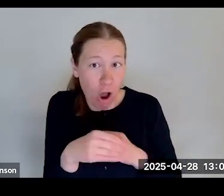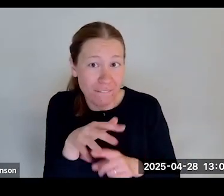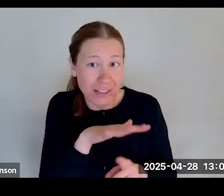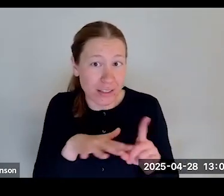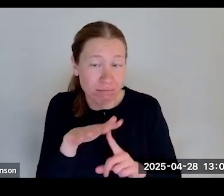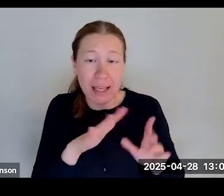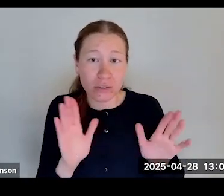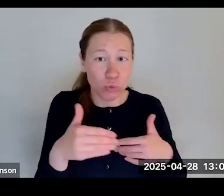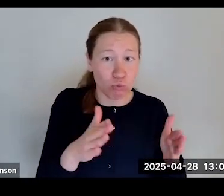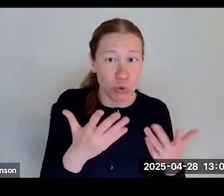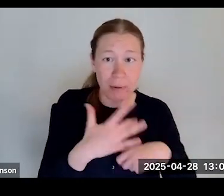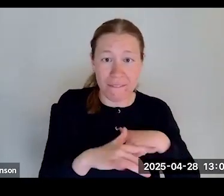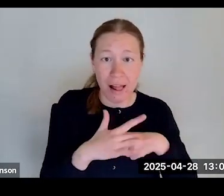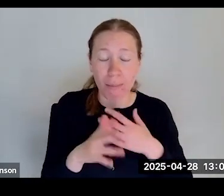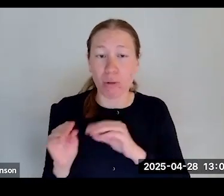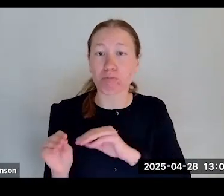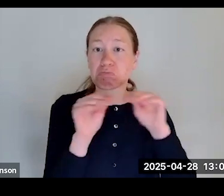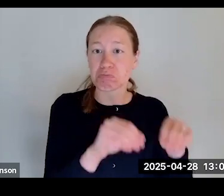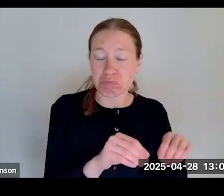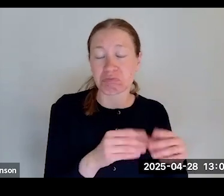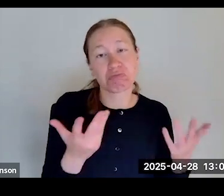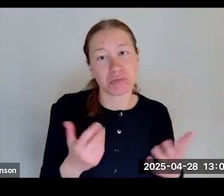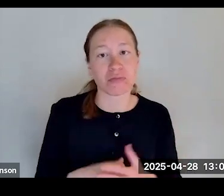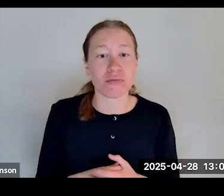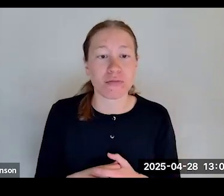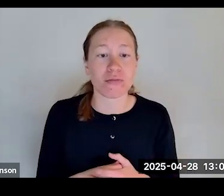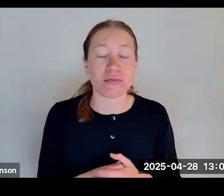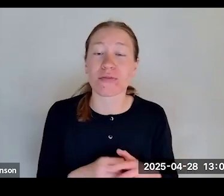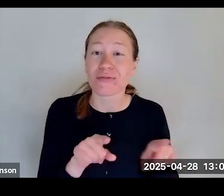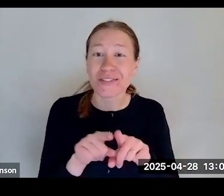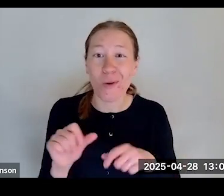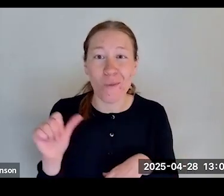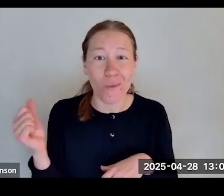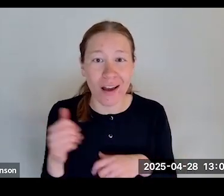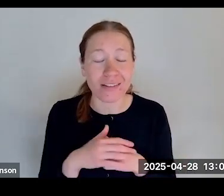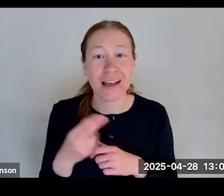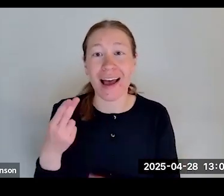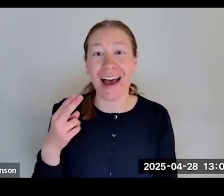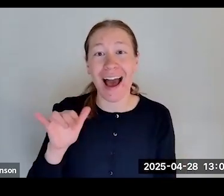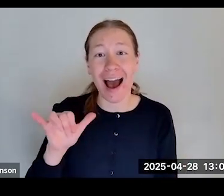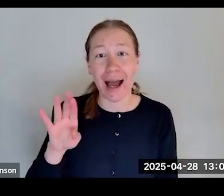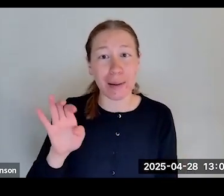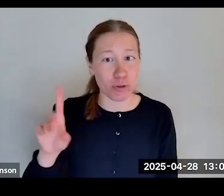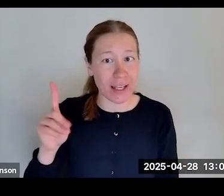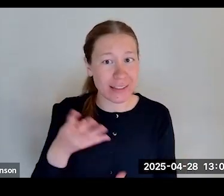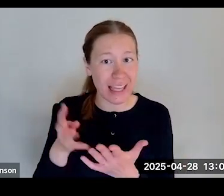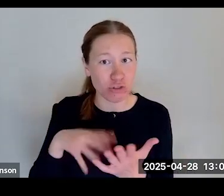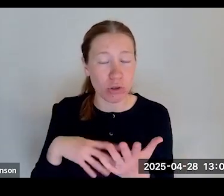of the physical space of their work environment? We can also look into a hybrid schedule or the ability to work remotely